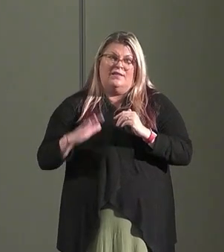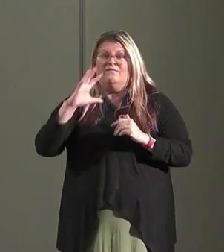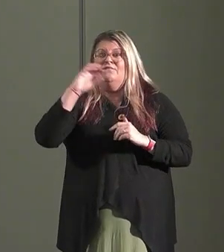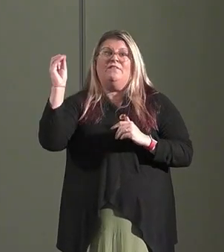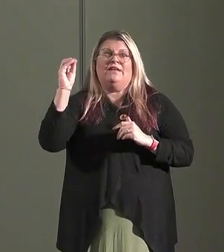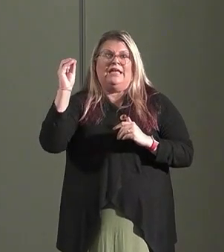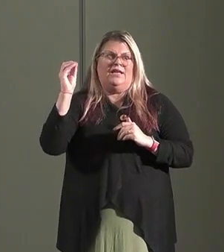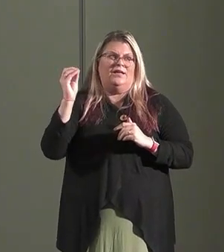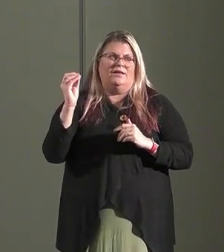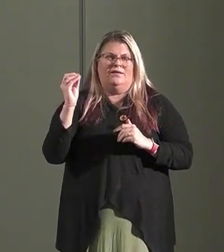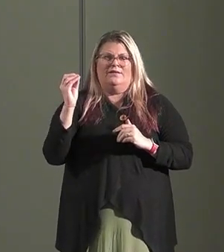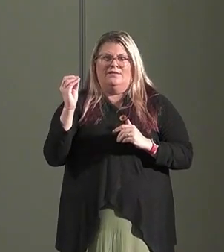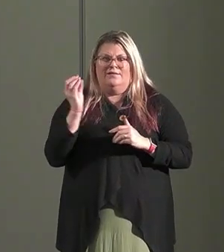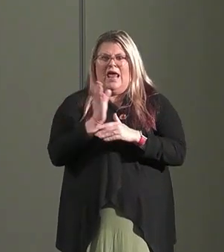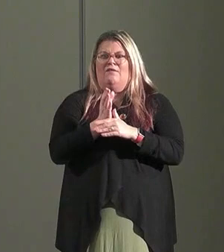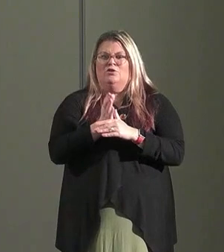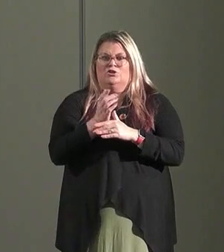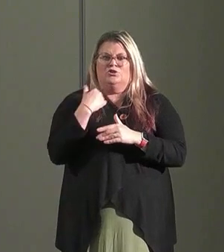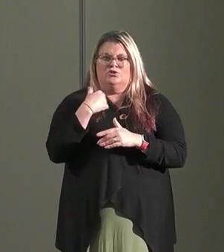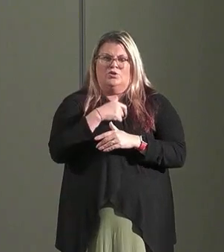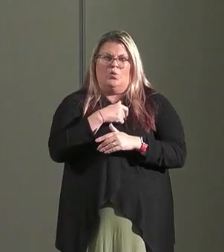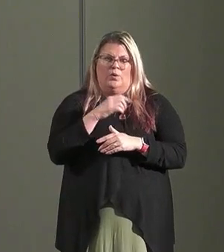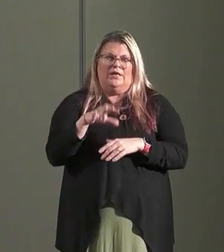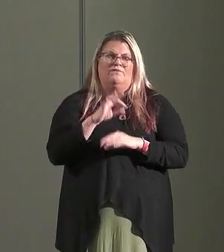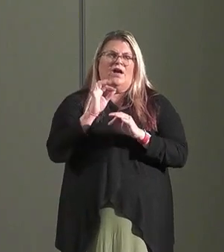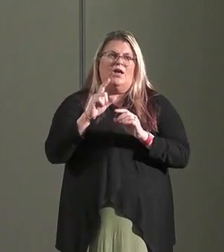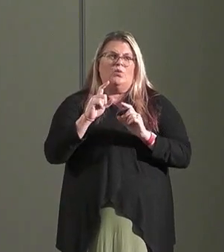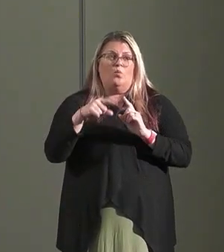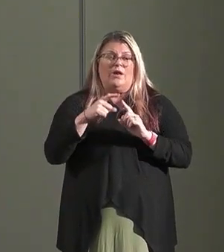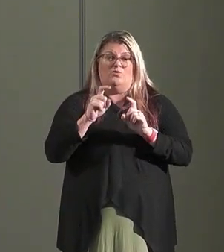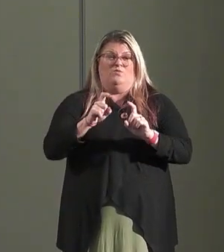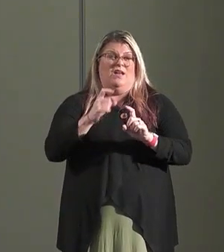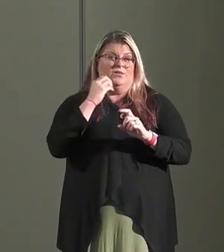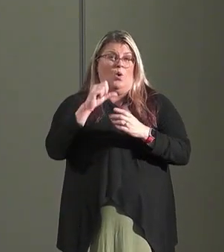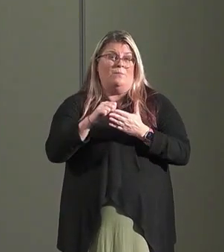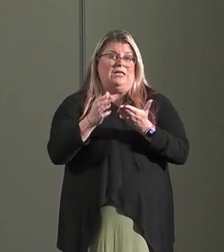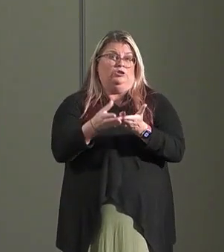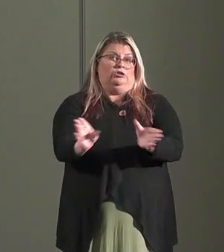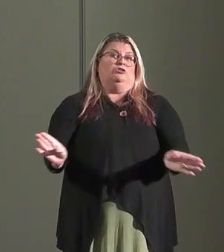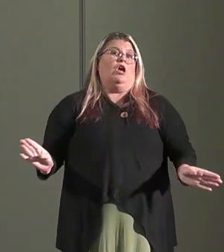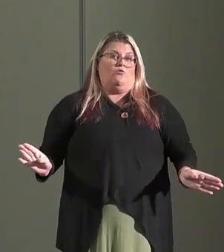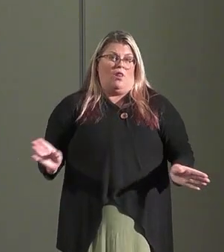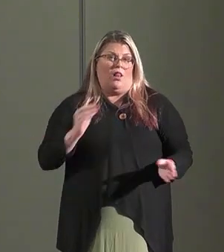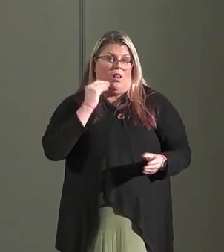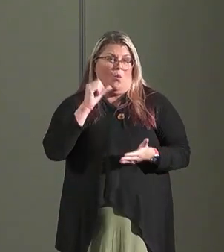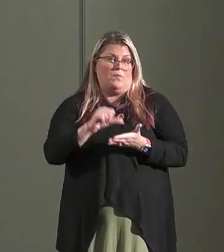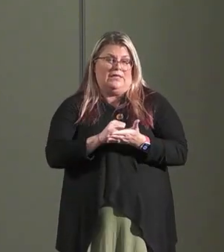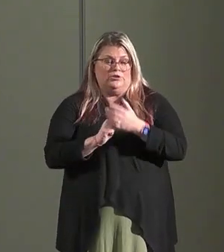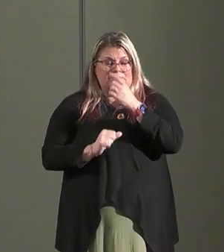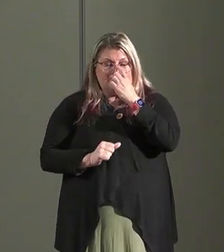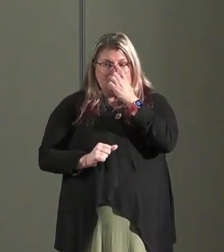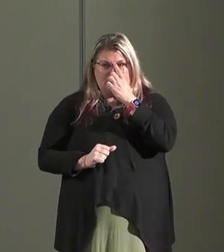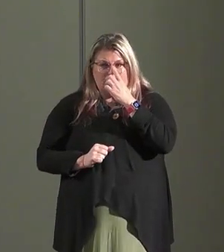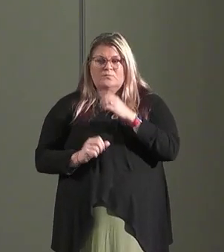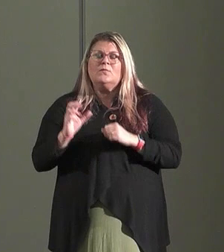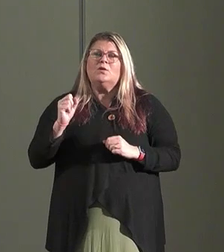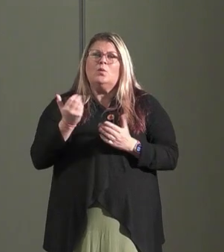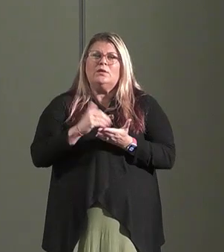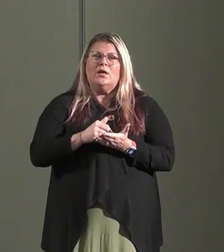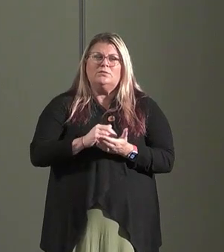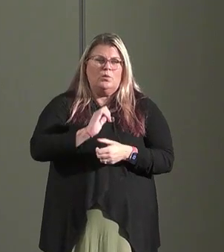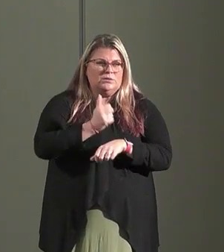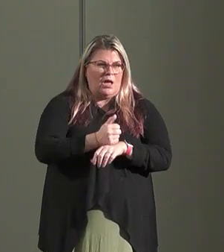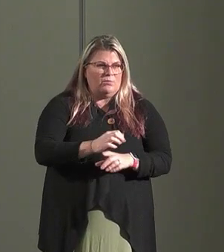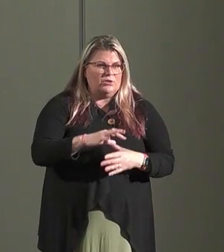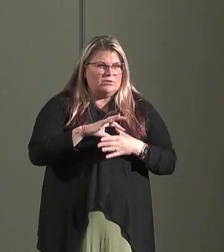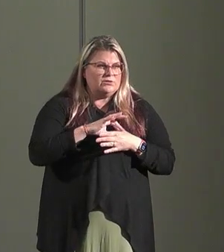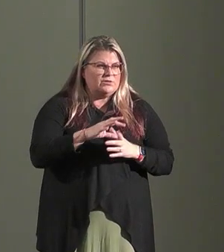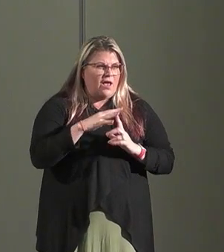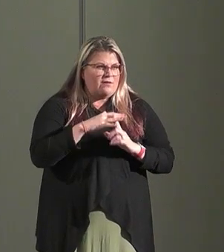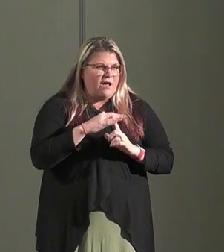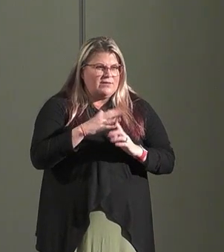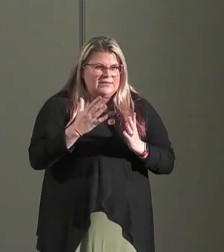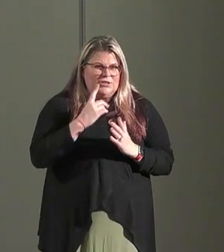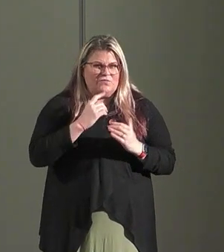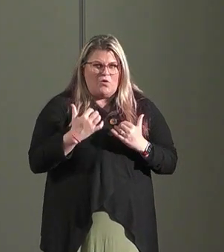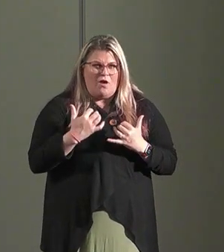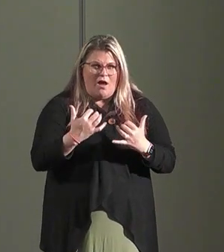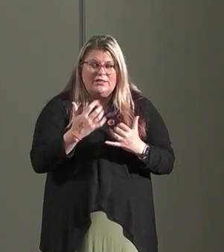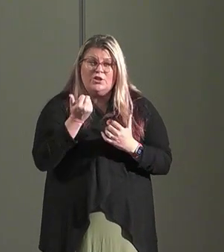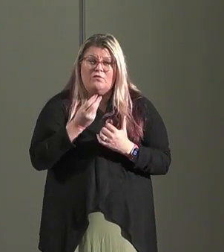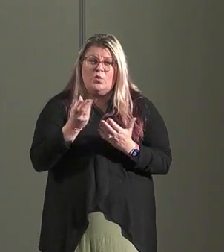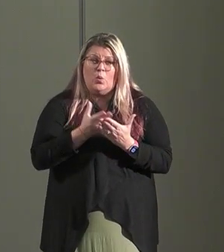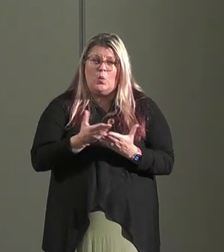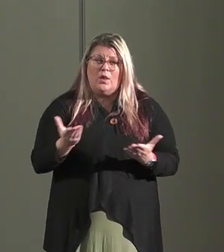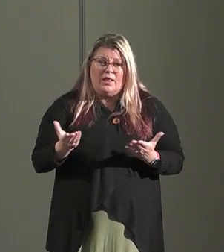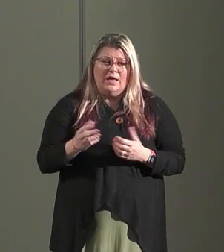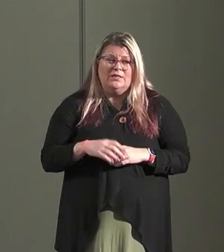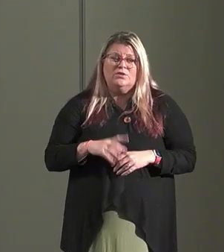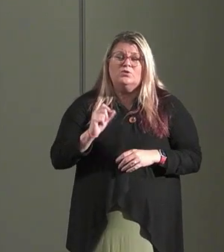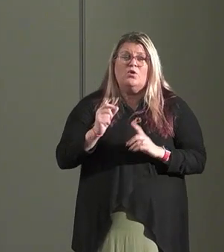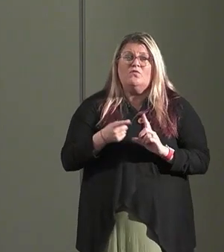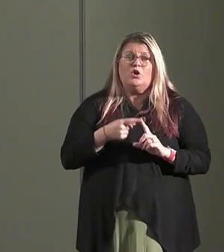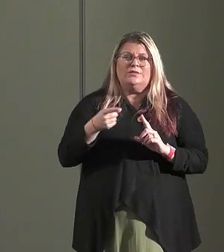or so average we find when we test home pages? >> MIKE: First of all, this is higher ed sites